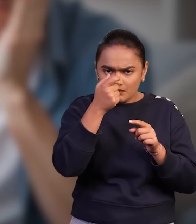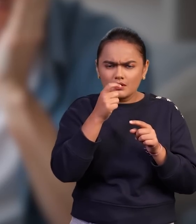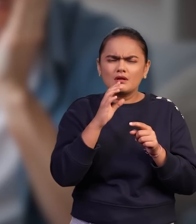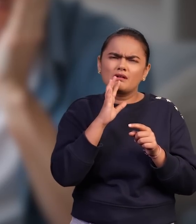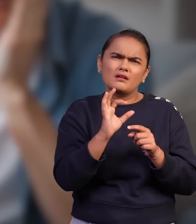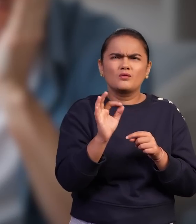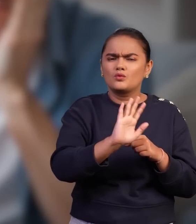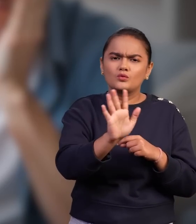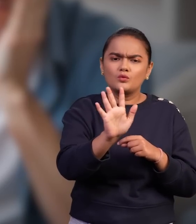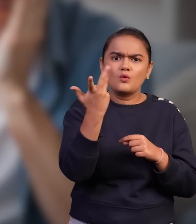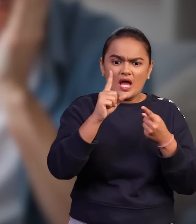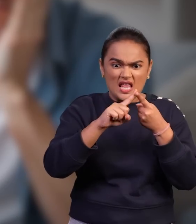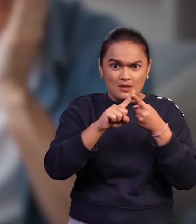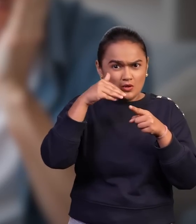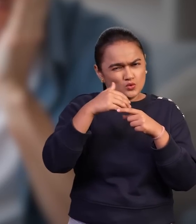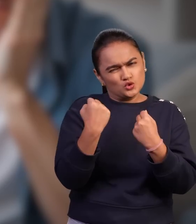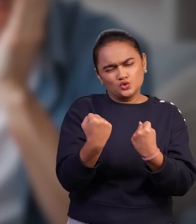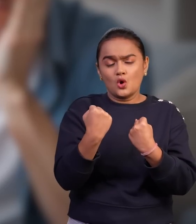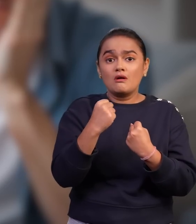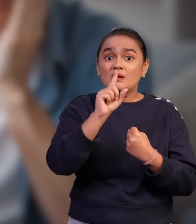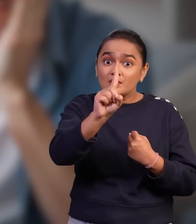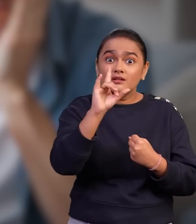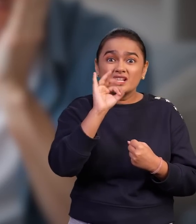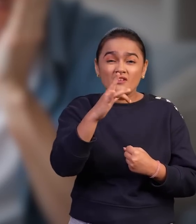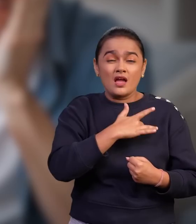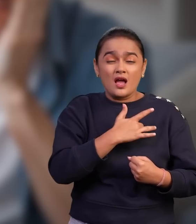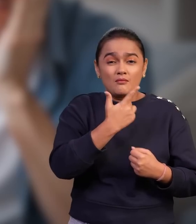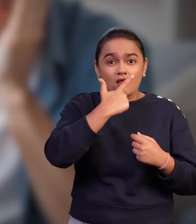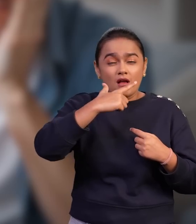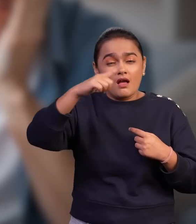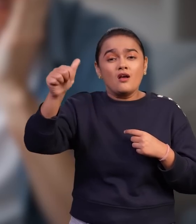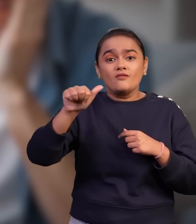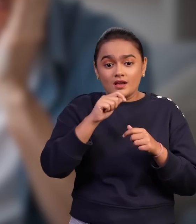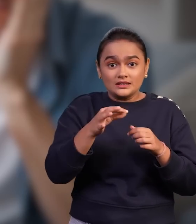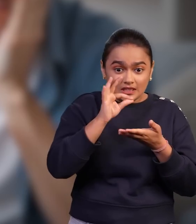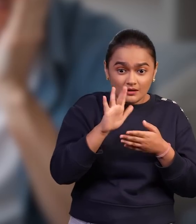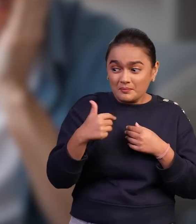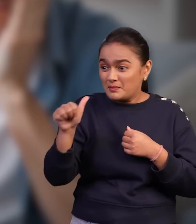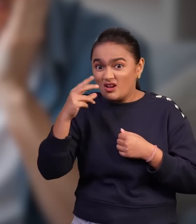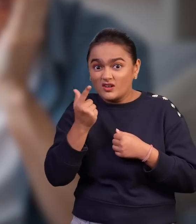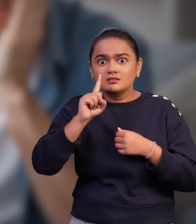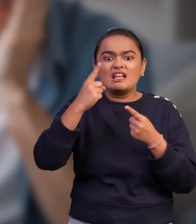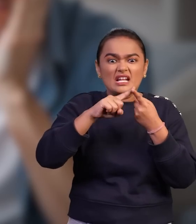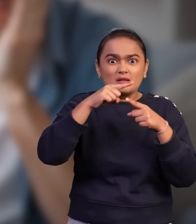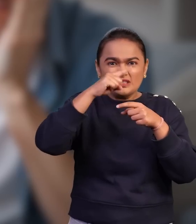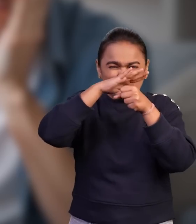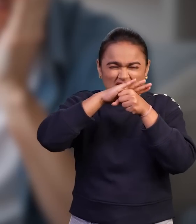Not directly, because enamel is quite strong. But if this habit is continued for a long time, it can put stress on the enamel,